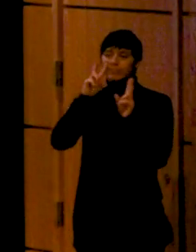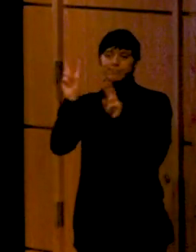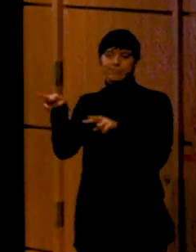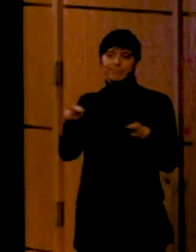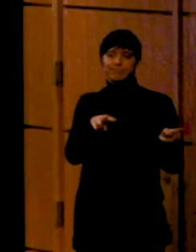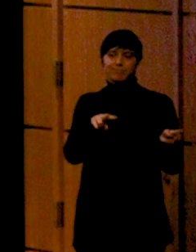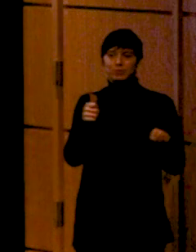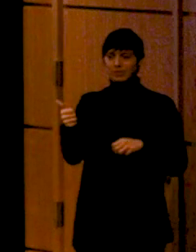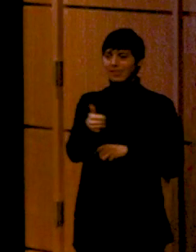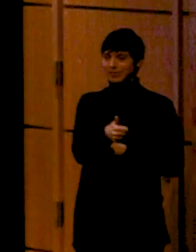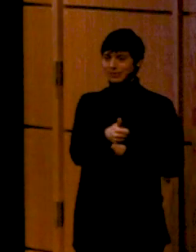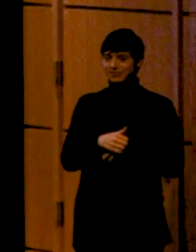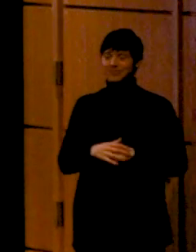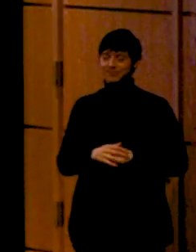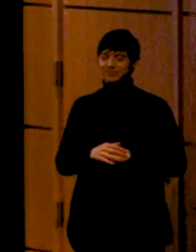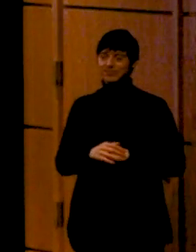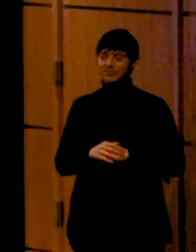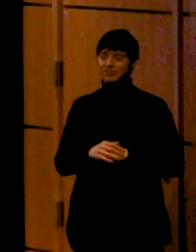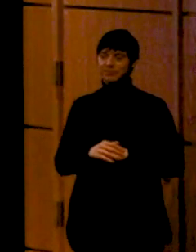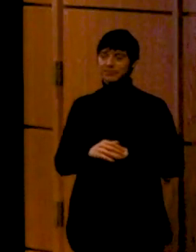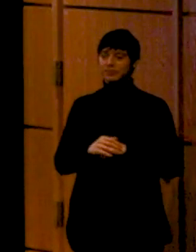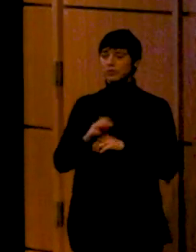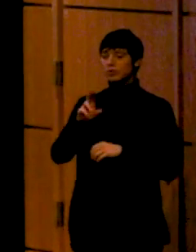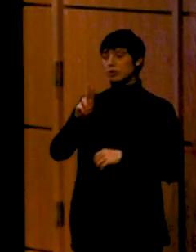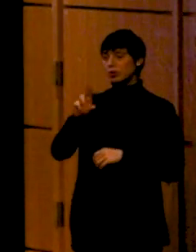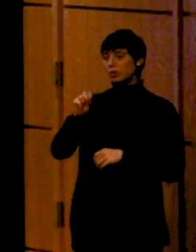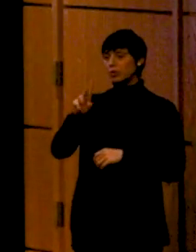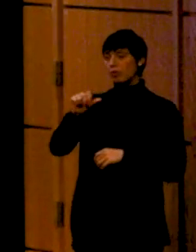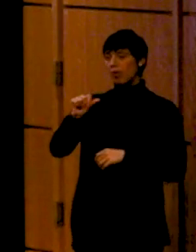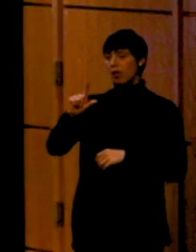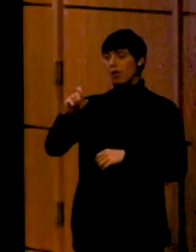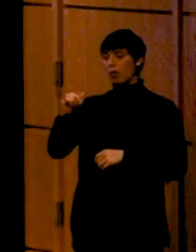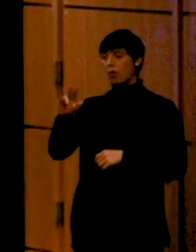I read in Ursula Le Guin's wonderful essay "Coming back to the lady".